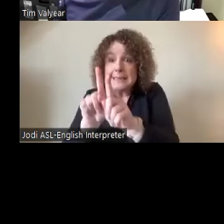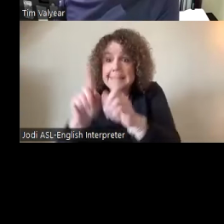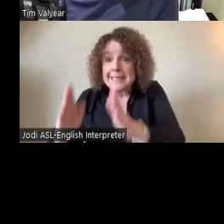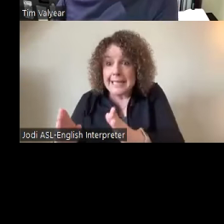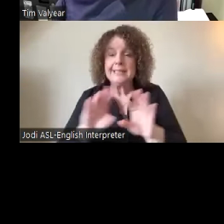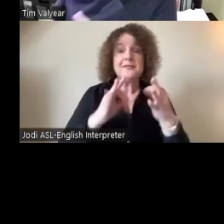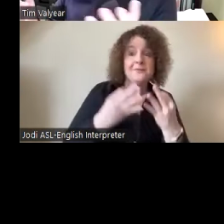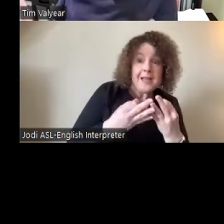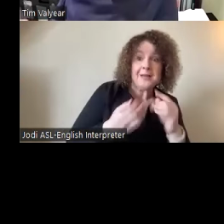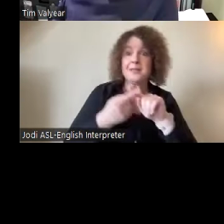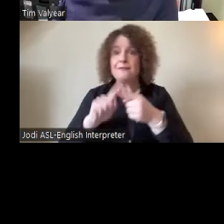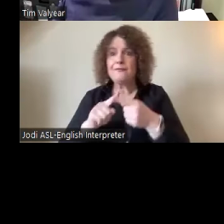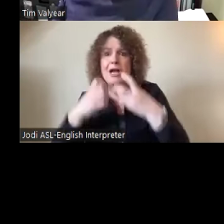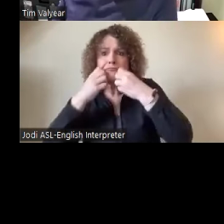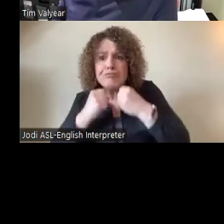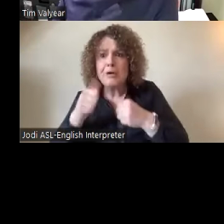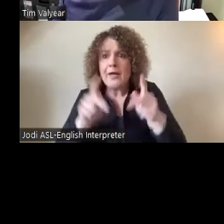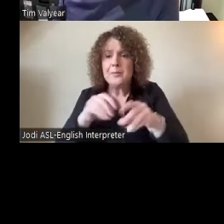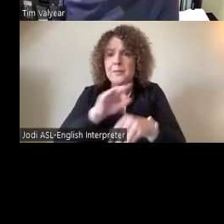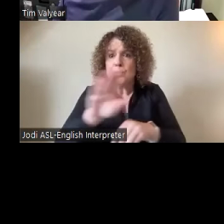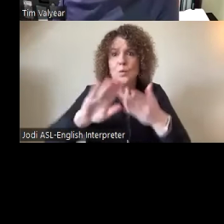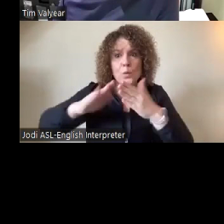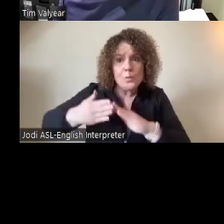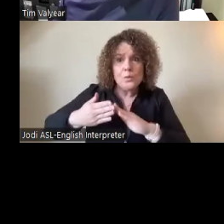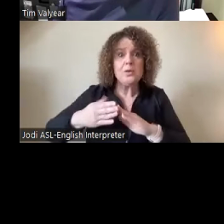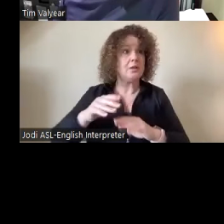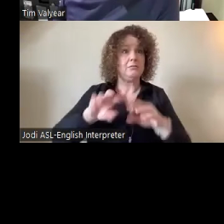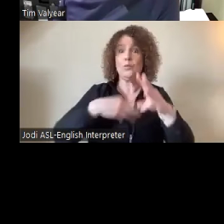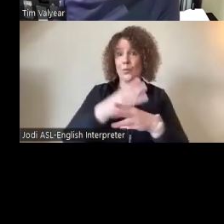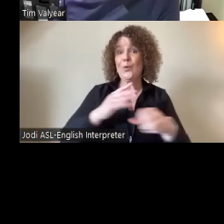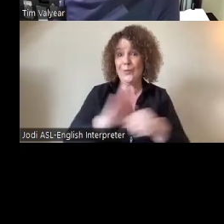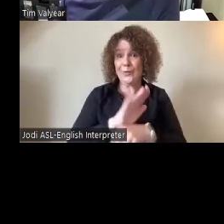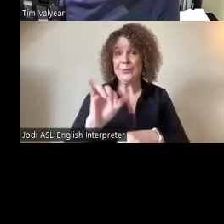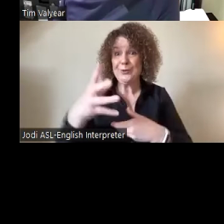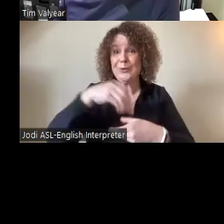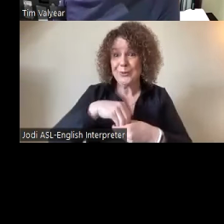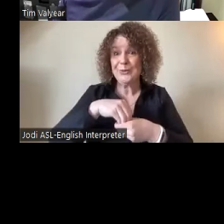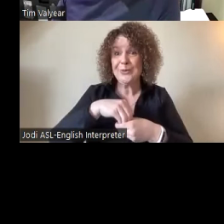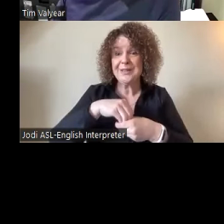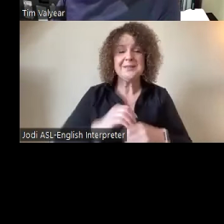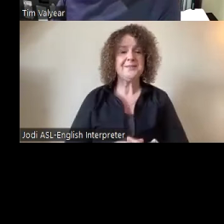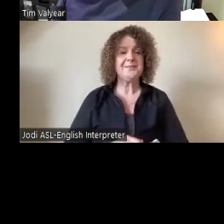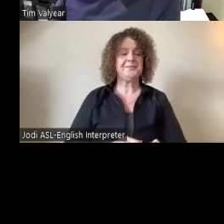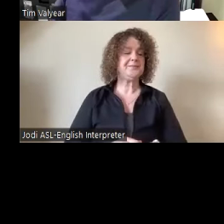as of March 13, 2022. So what does IPAC mean? It helps to protect you, your attendants, your family,